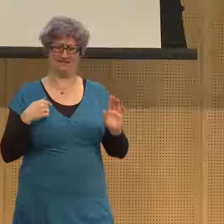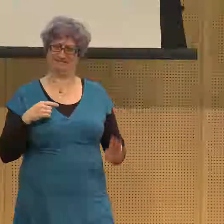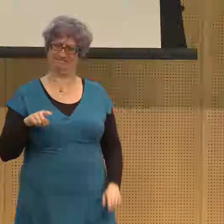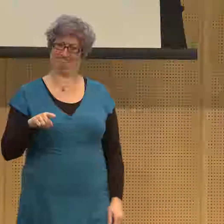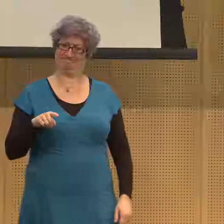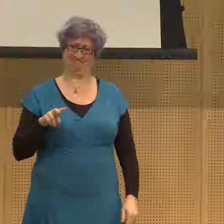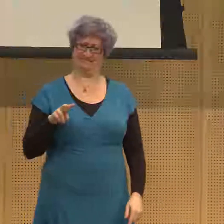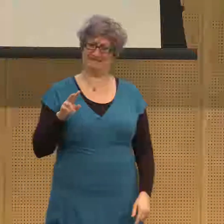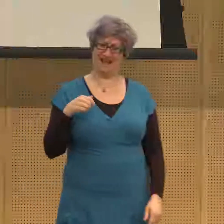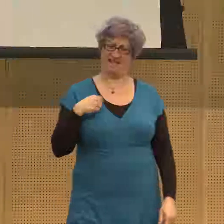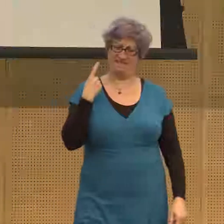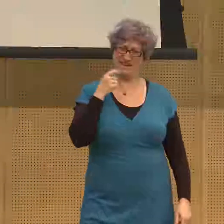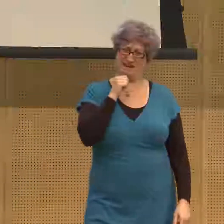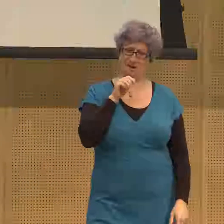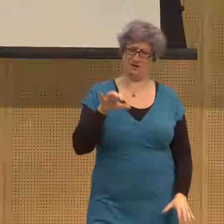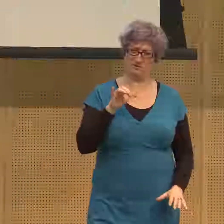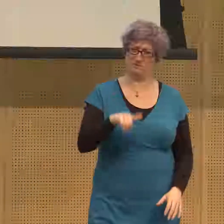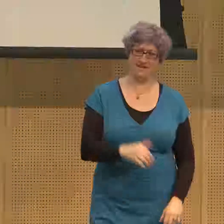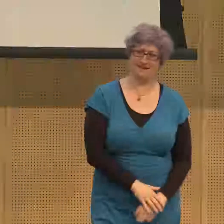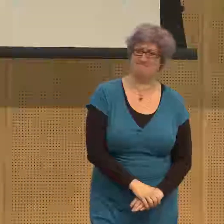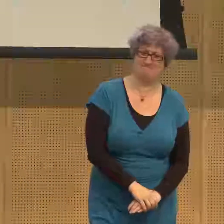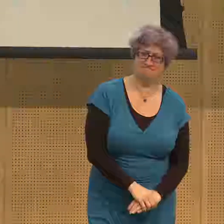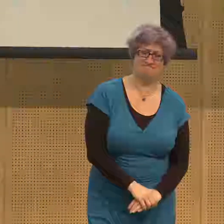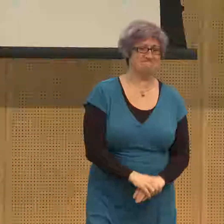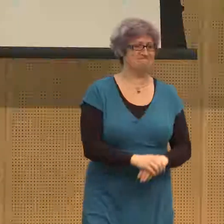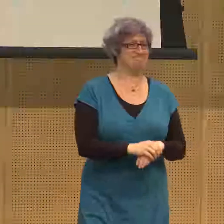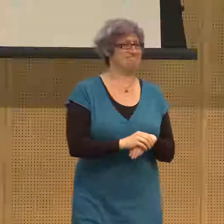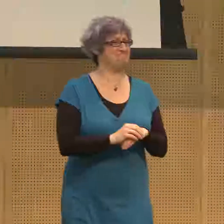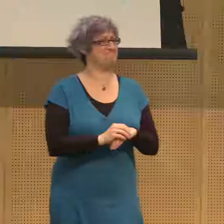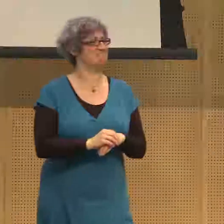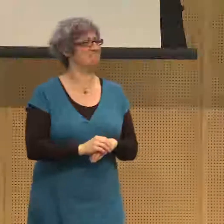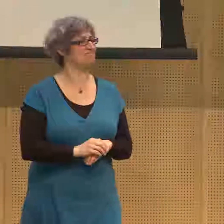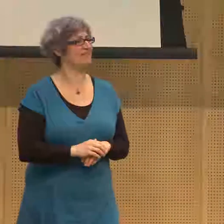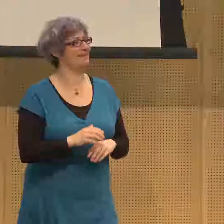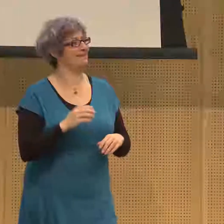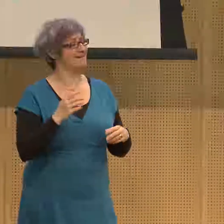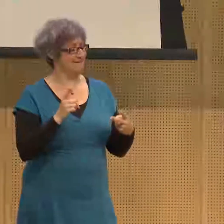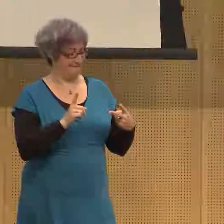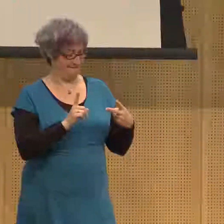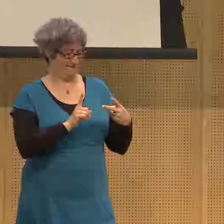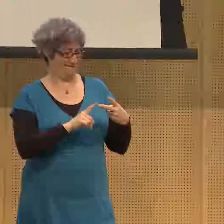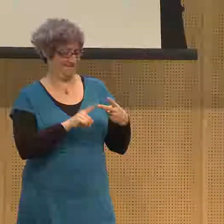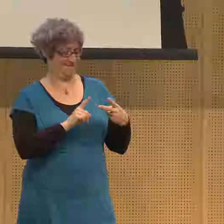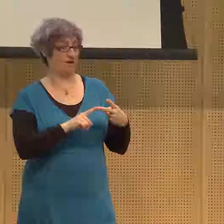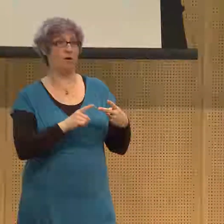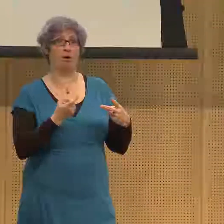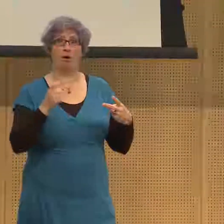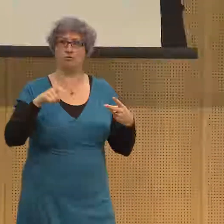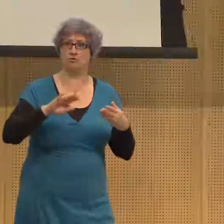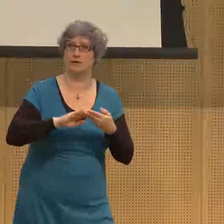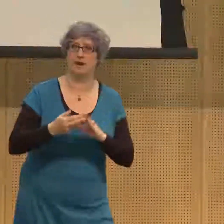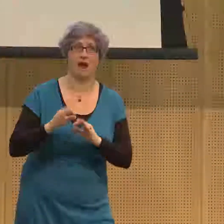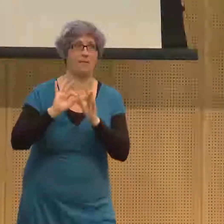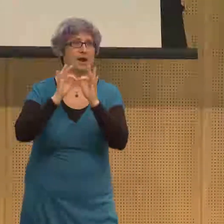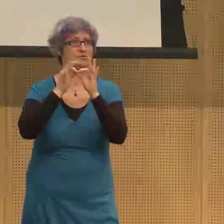I couldn't really put my finger on it, but I knew that I didn't think I was gonna do that.